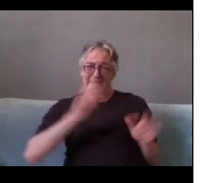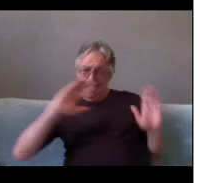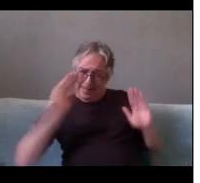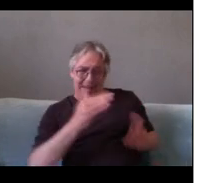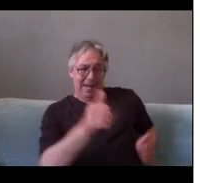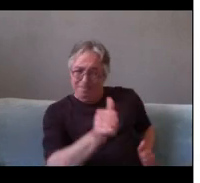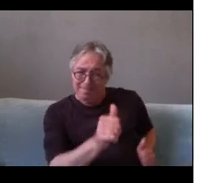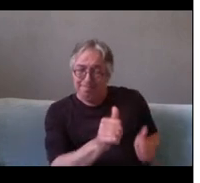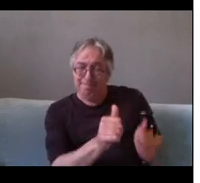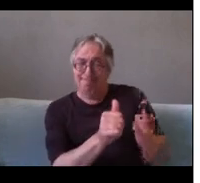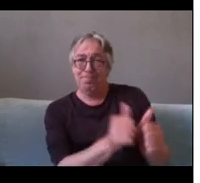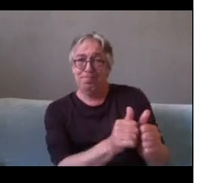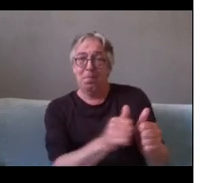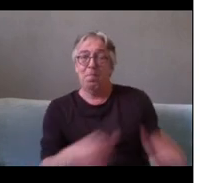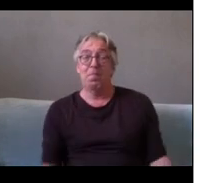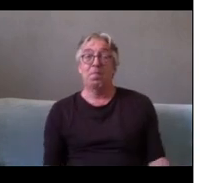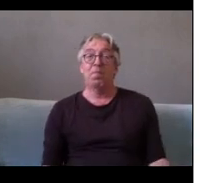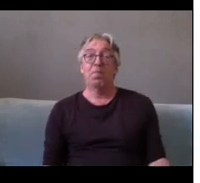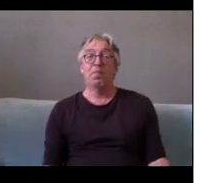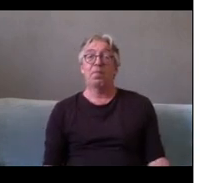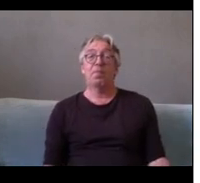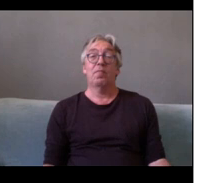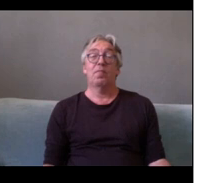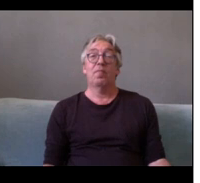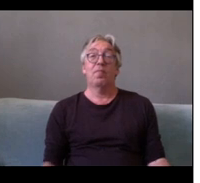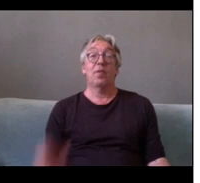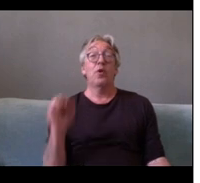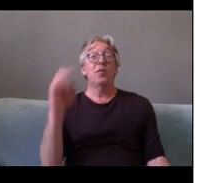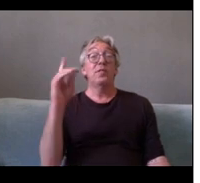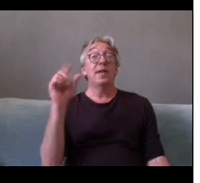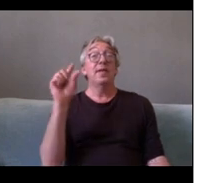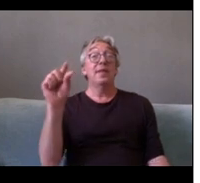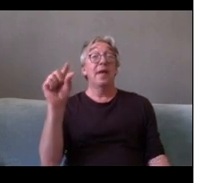Two labour related indicators for persons with disabilities,